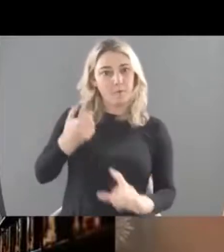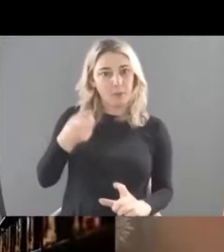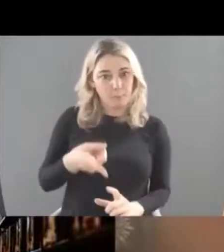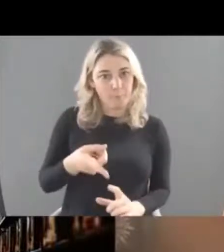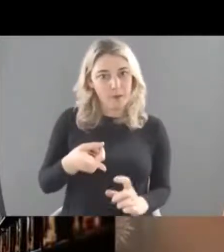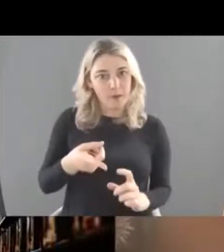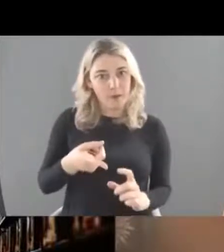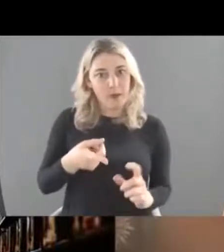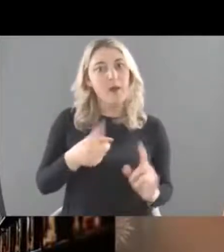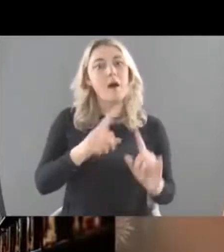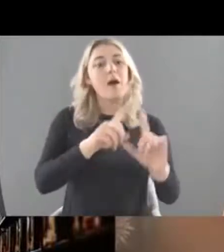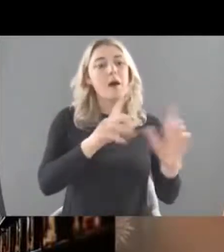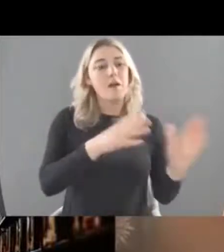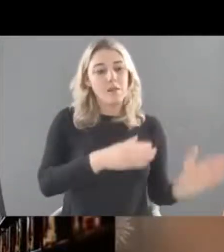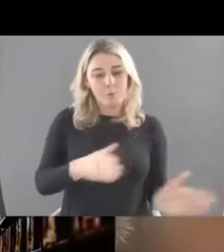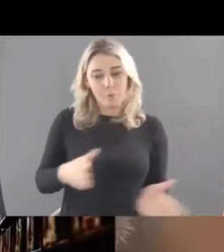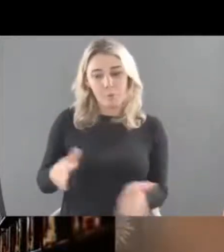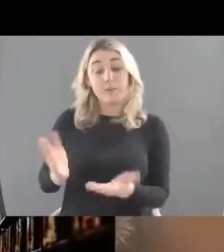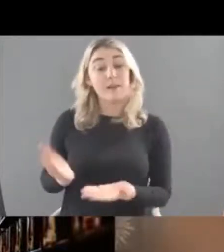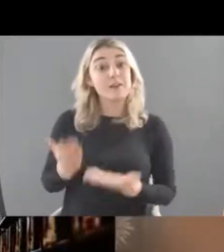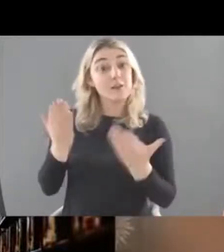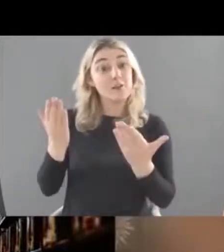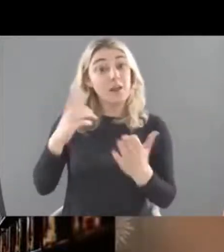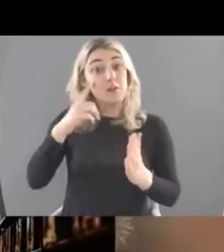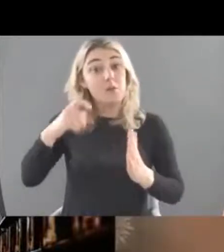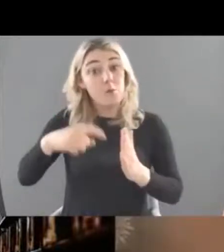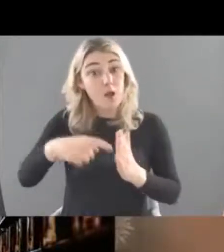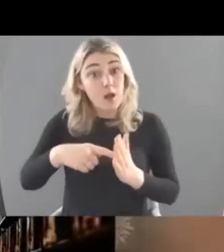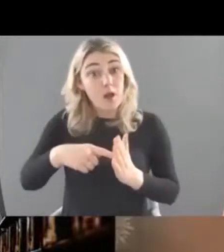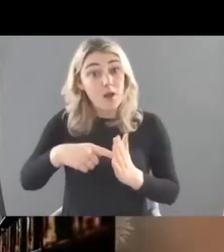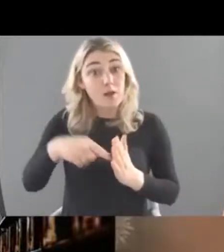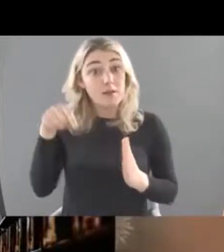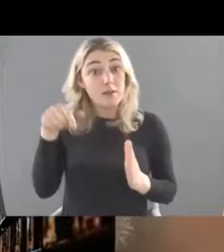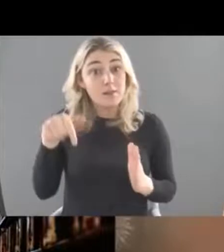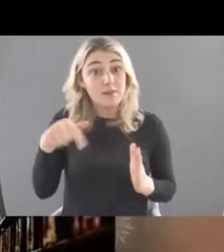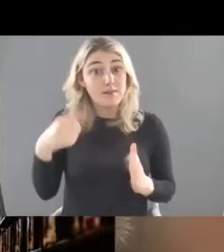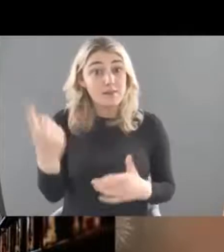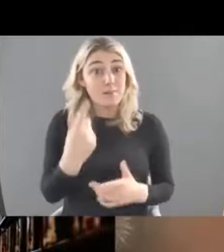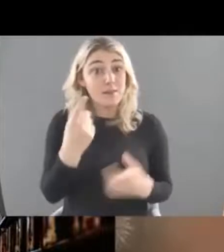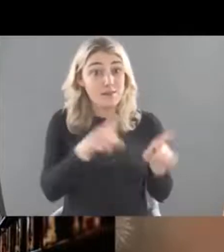suggest and recognize that this is something that is also happening in,